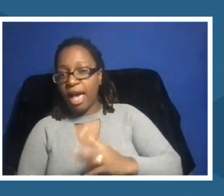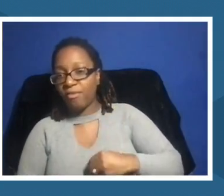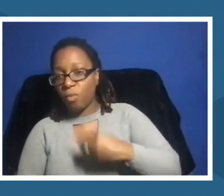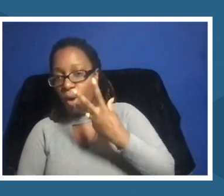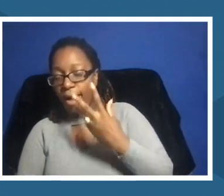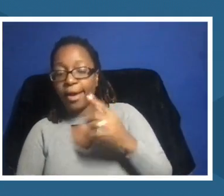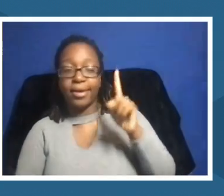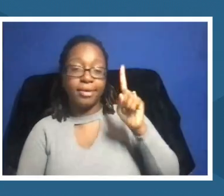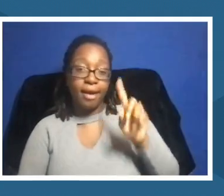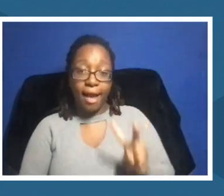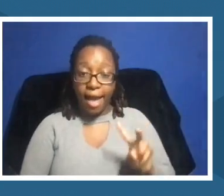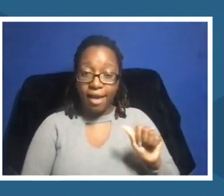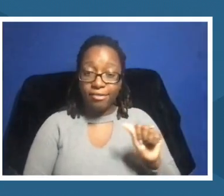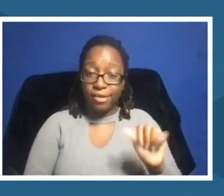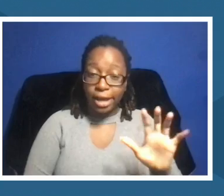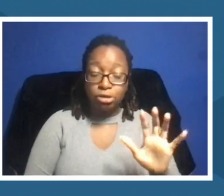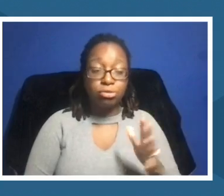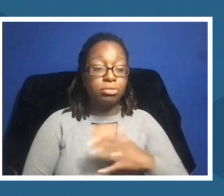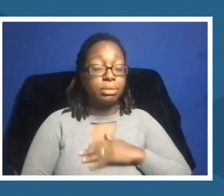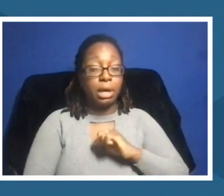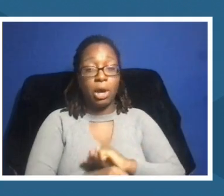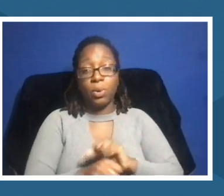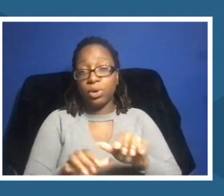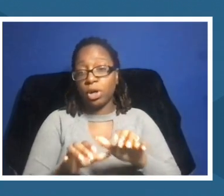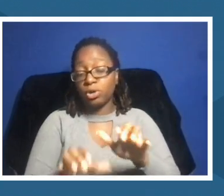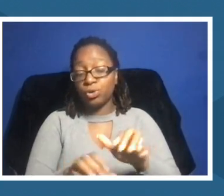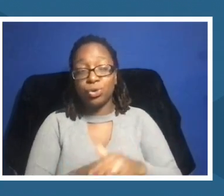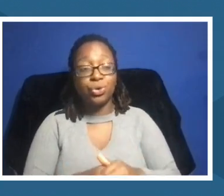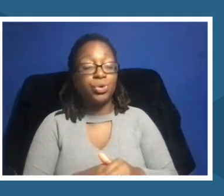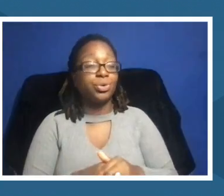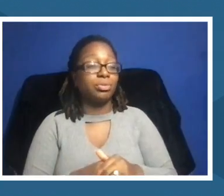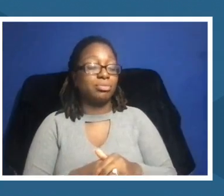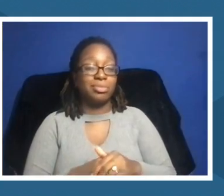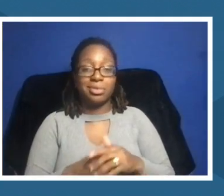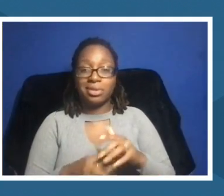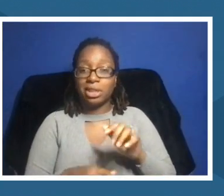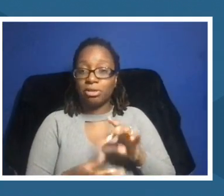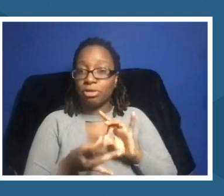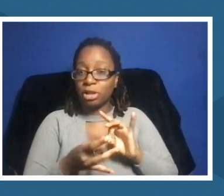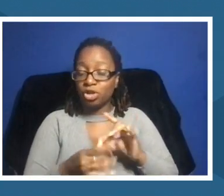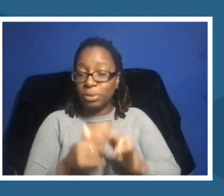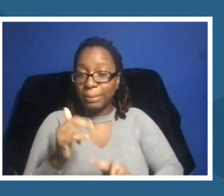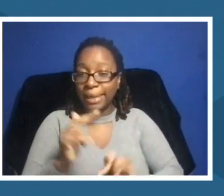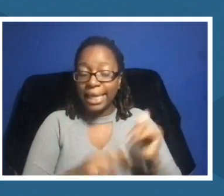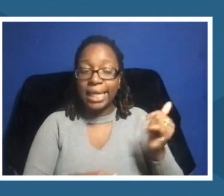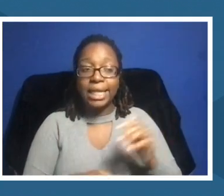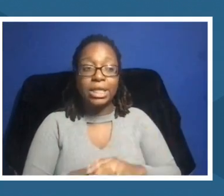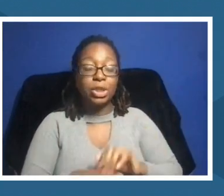connections that i make in the relationships that i build being really aware of that